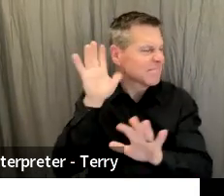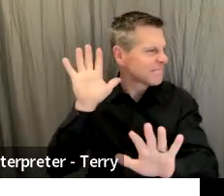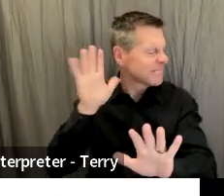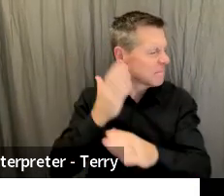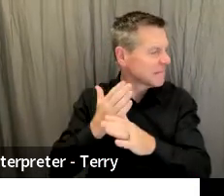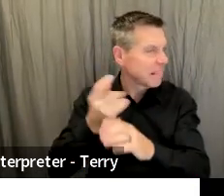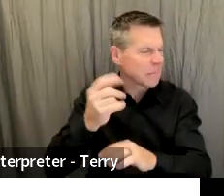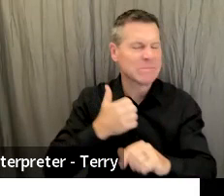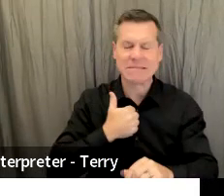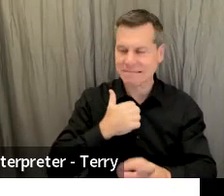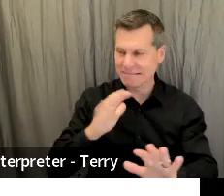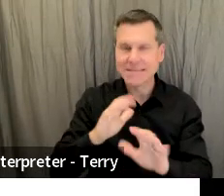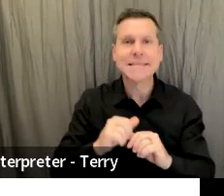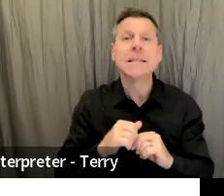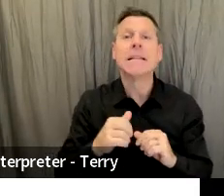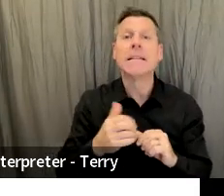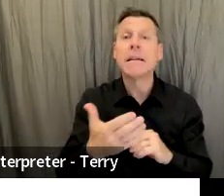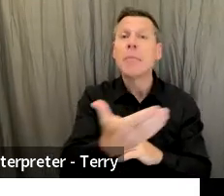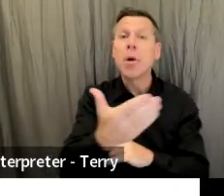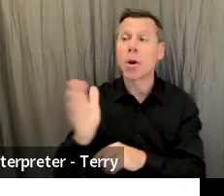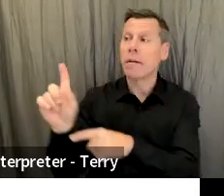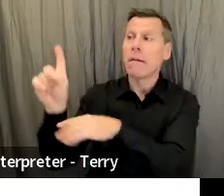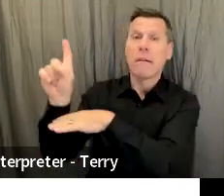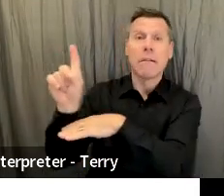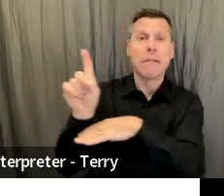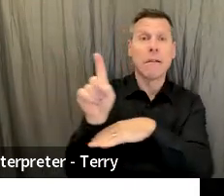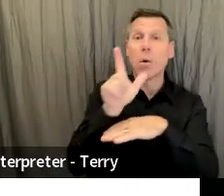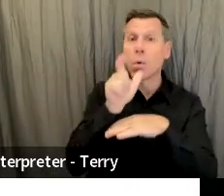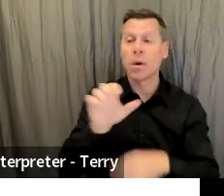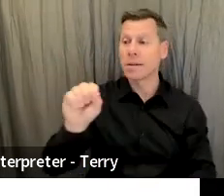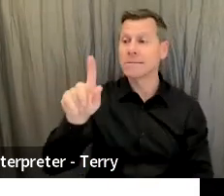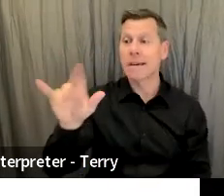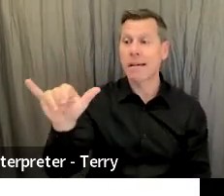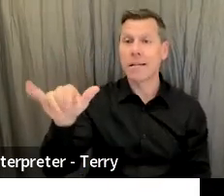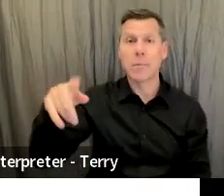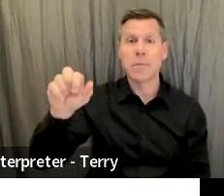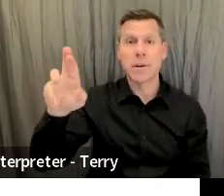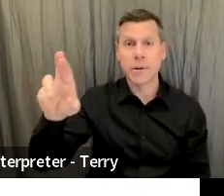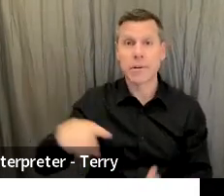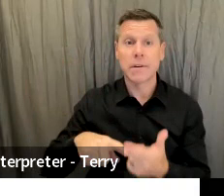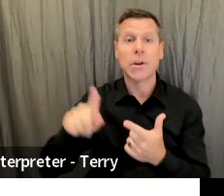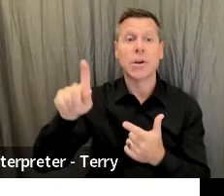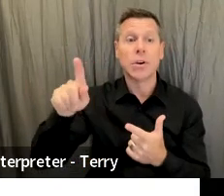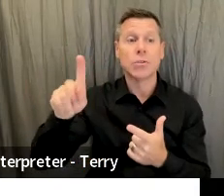So this morning, our presenters are Sally Potter Kristen Norton, Leo Trevino,